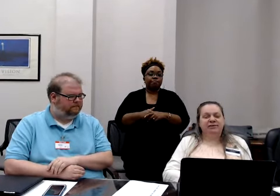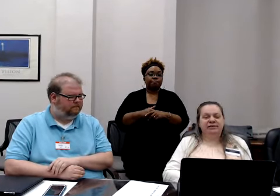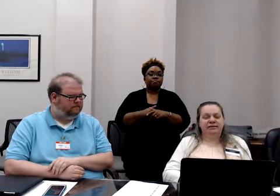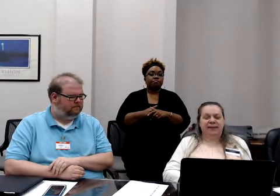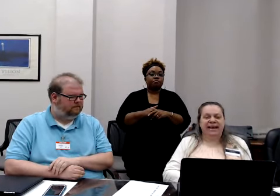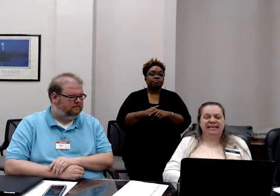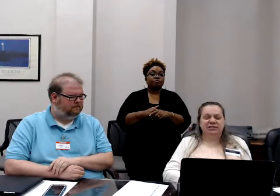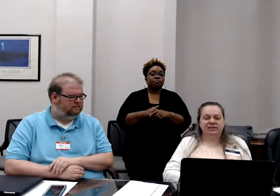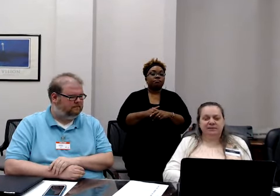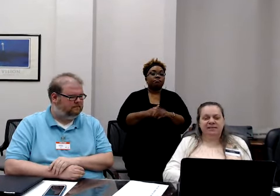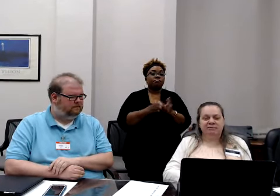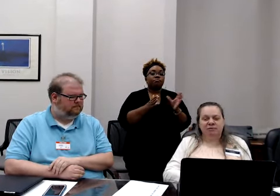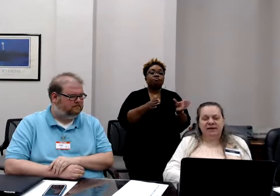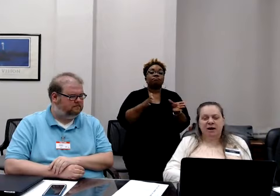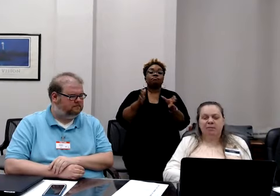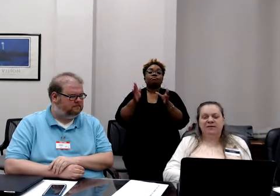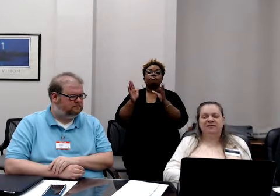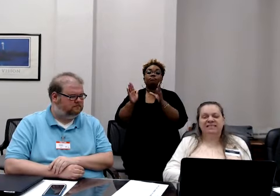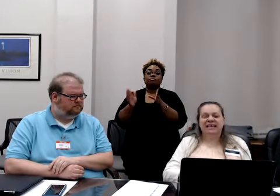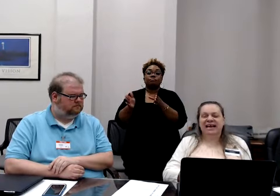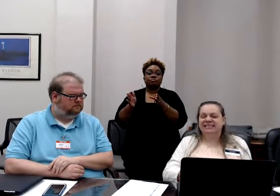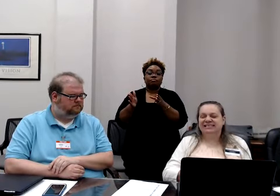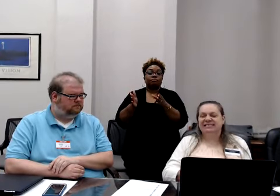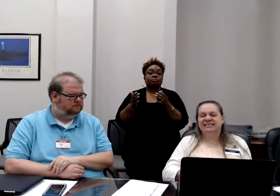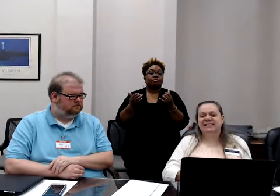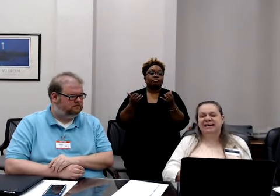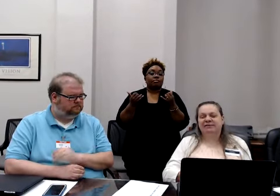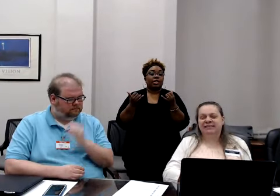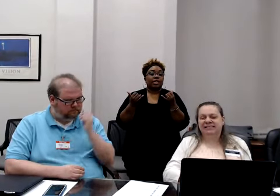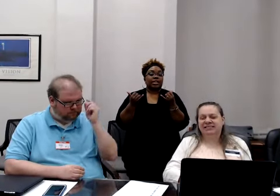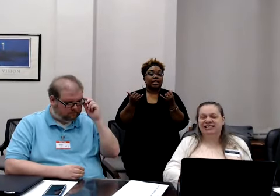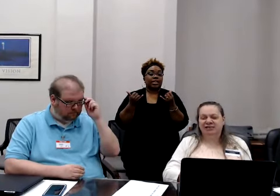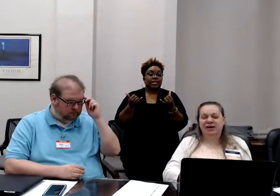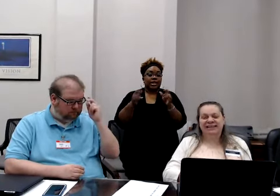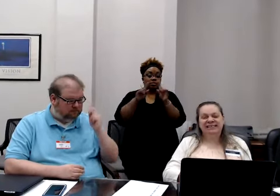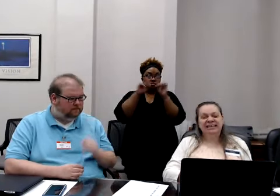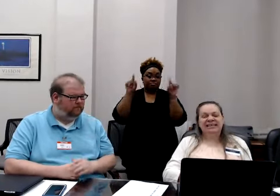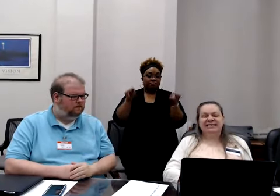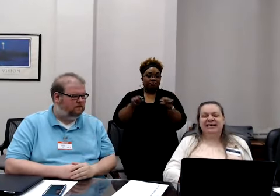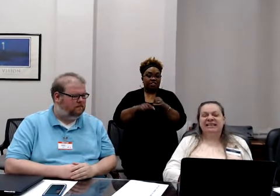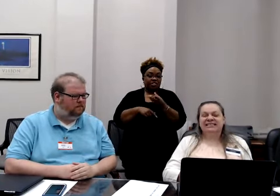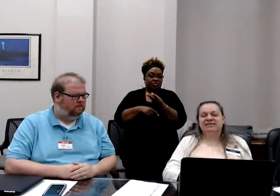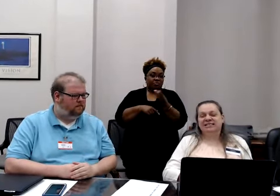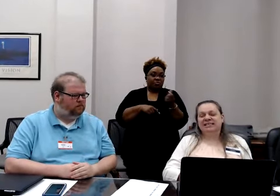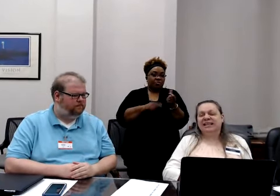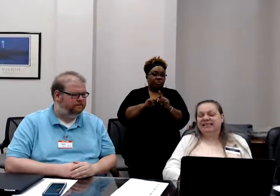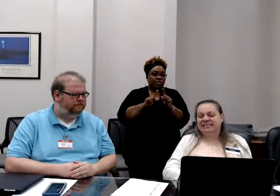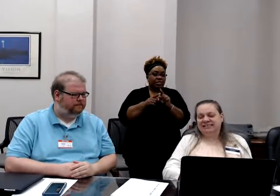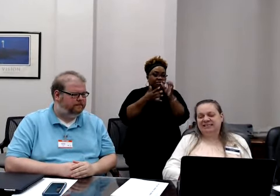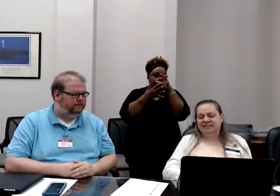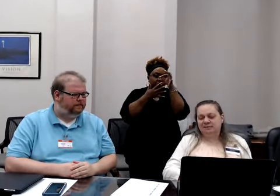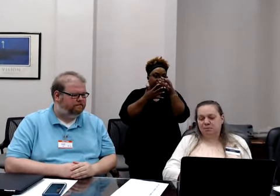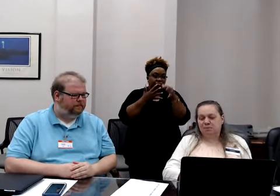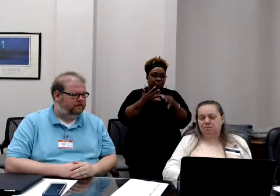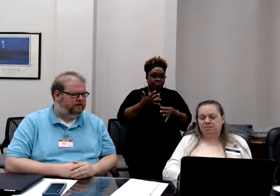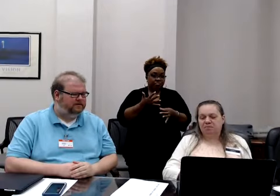to a page with a couple of selections. Which Joshua can tell us the selections.